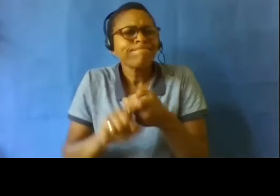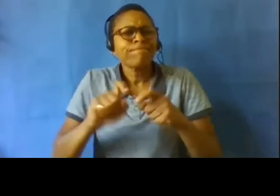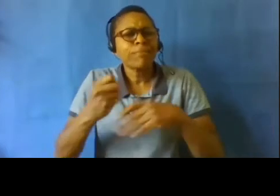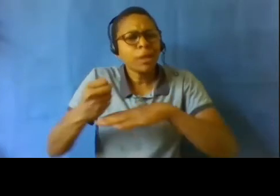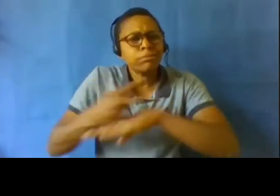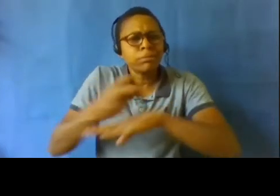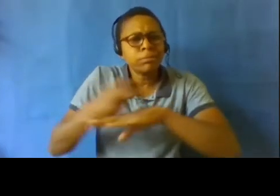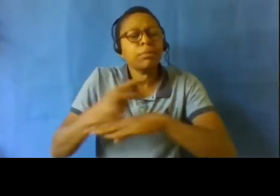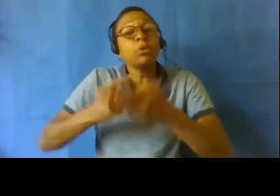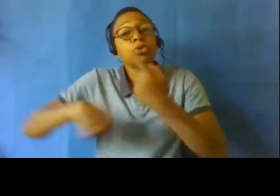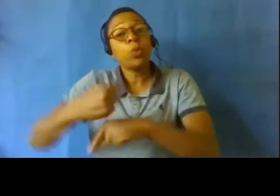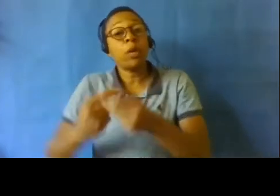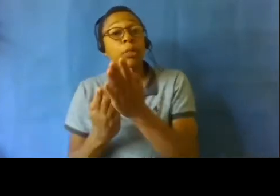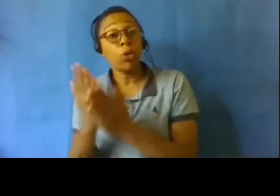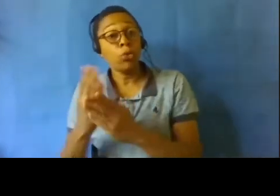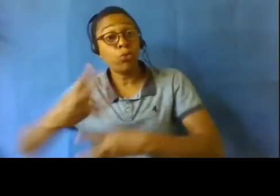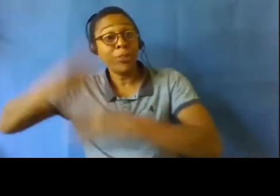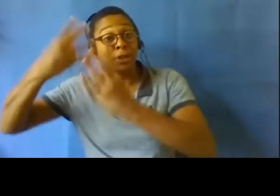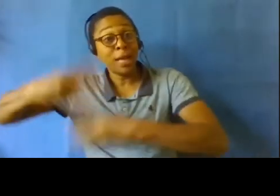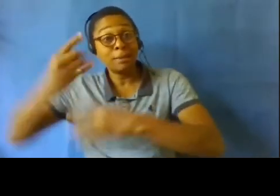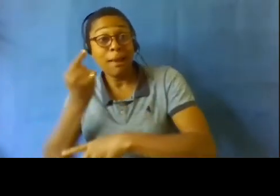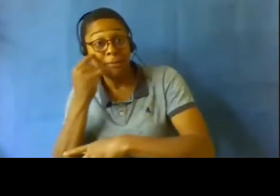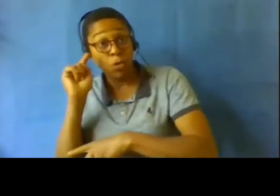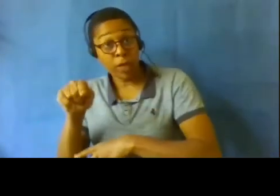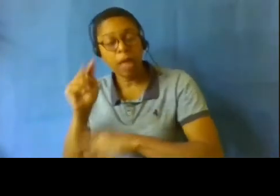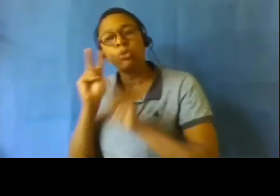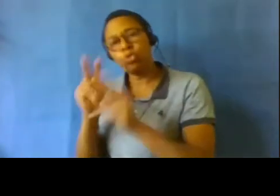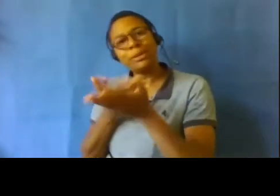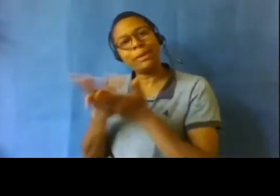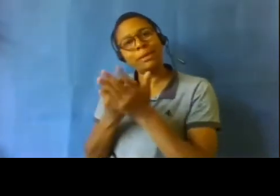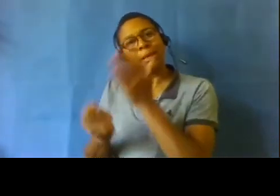copy of the recording and the transcript will be sent to everybody who registered